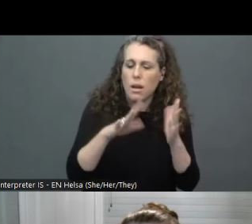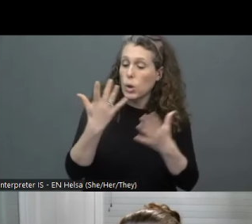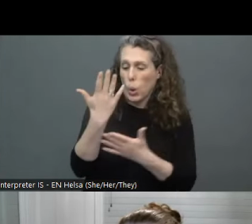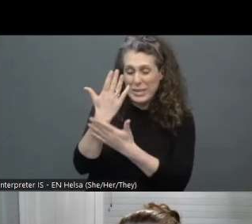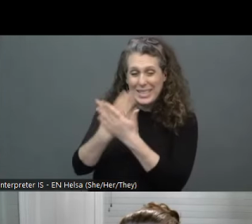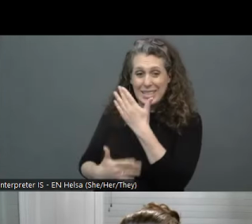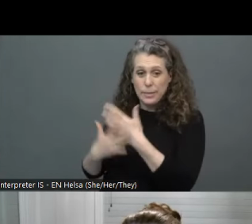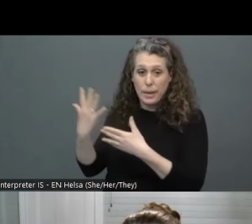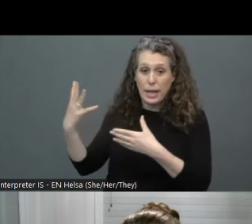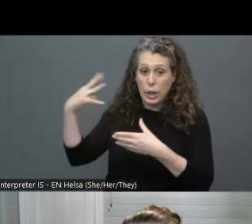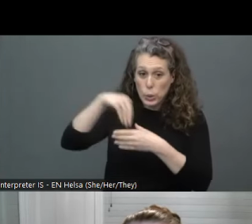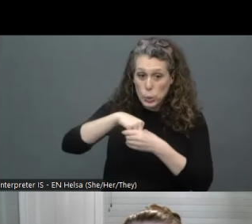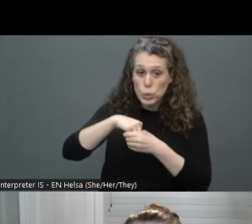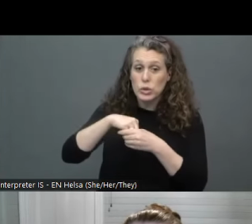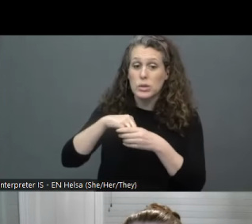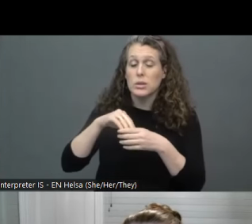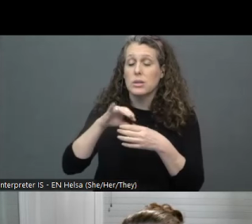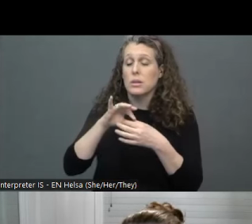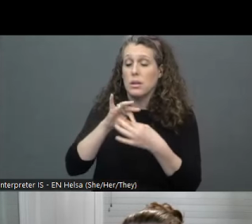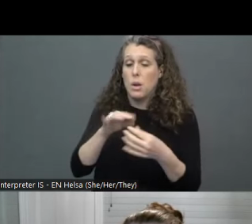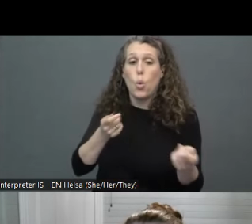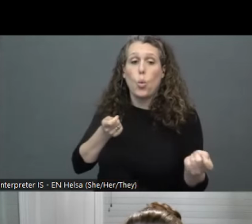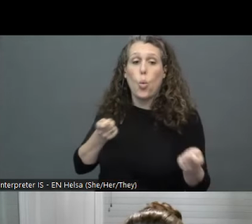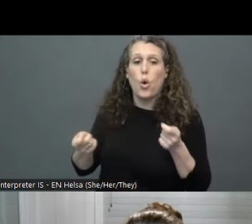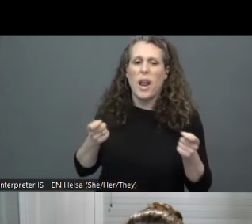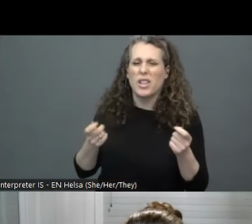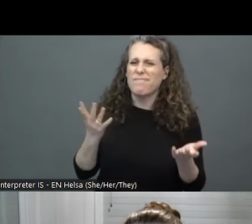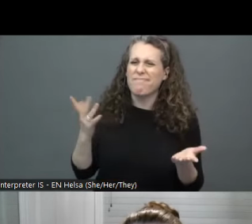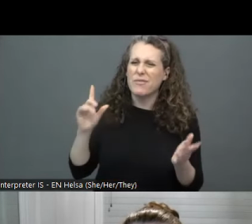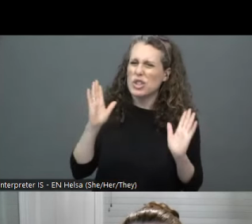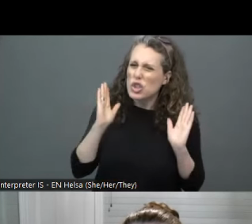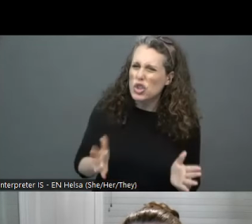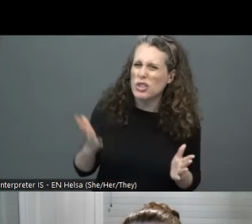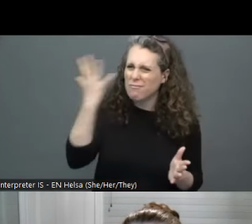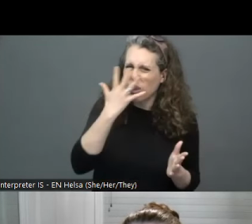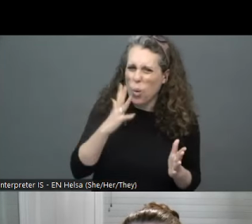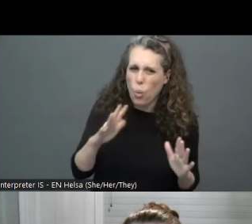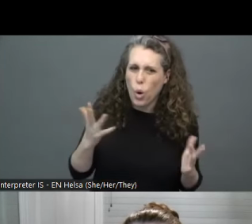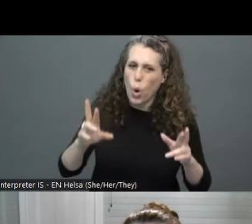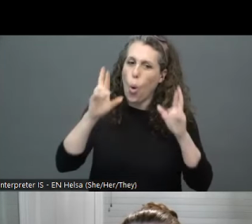in coordination mechanisms look like and getting endorsement of that across the wider sector.